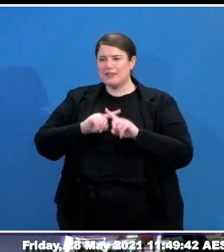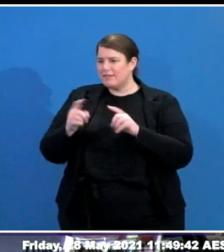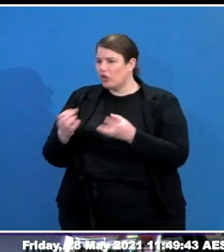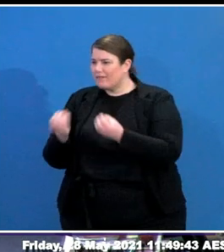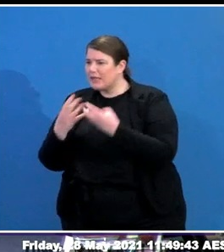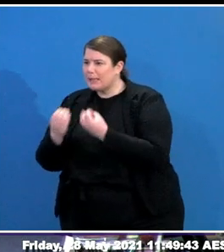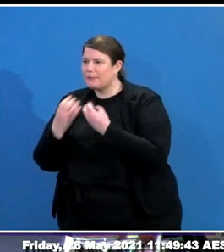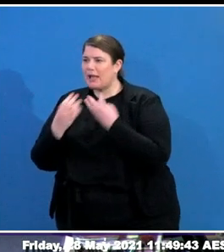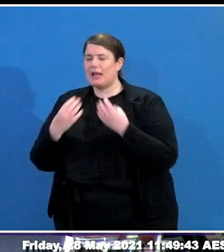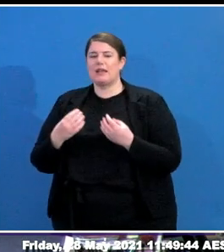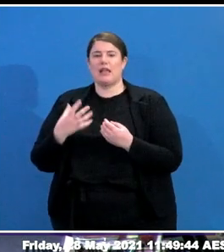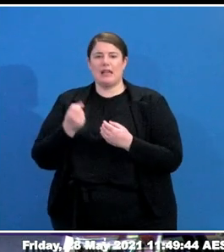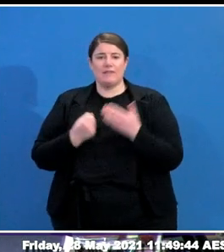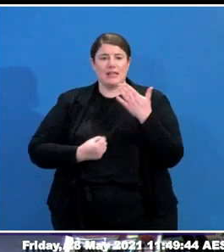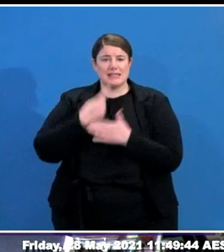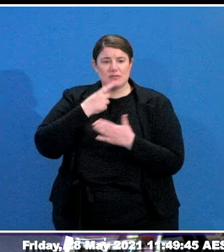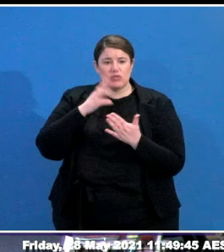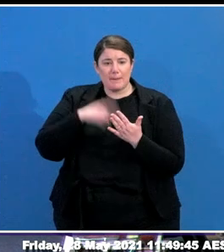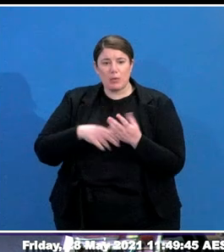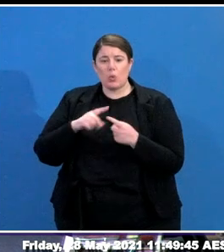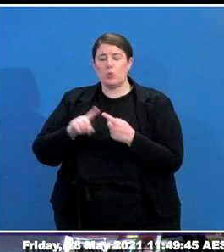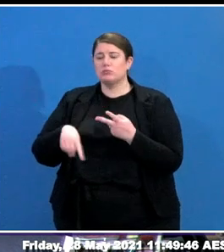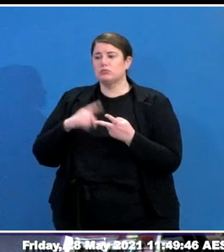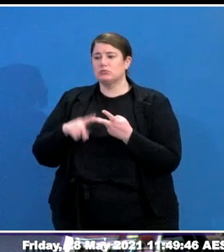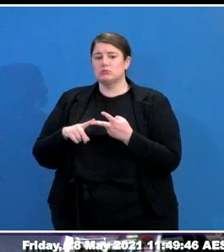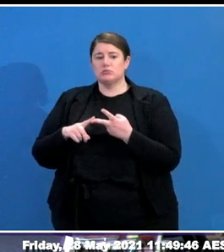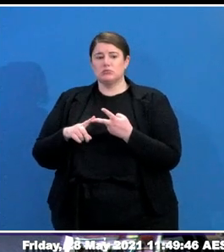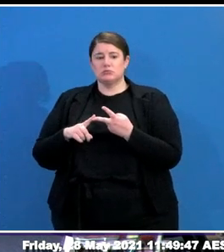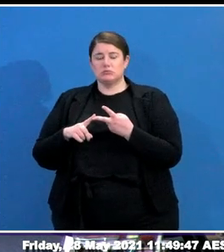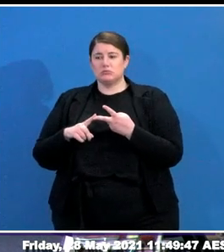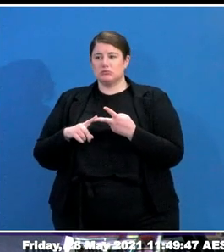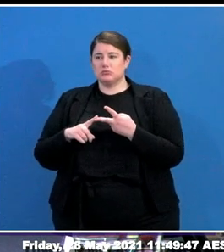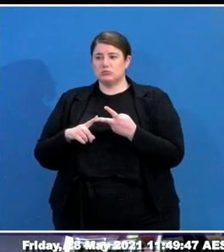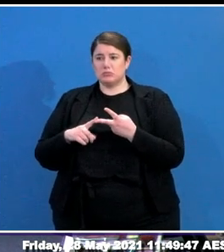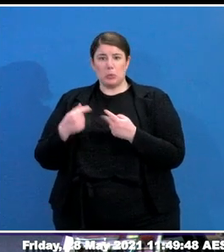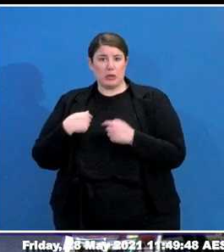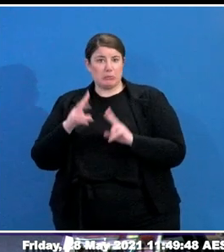There were incident reports, we investigated quite a number of issues,